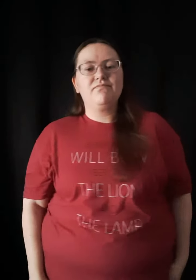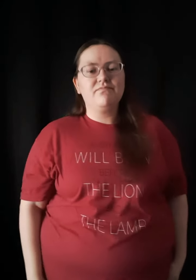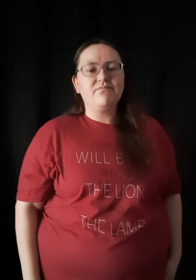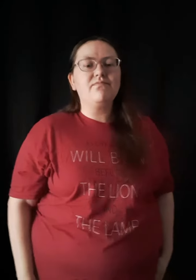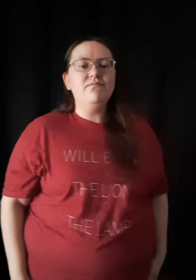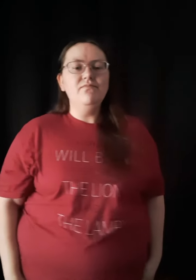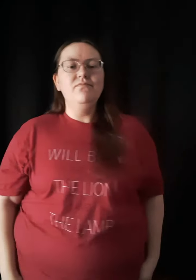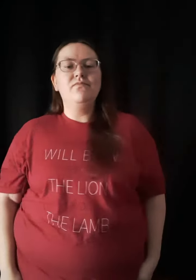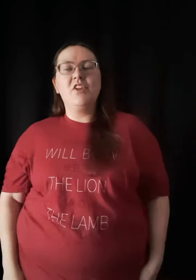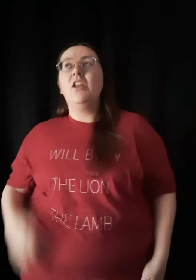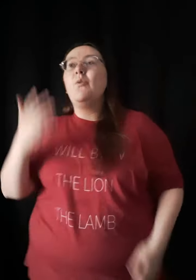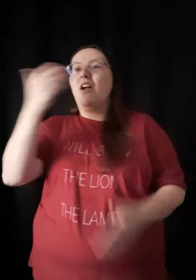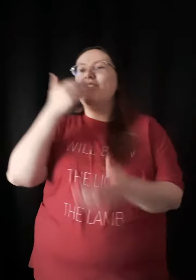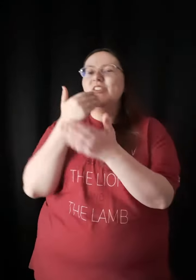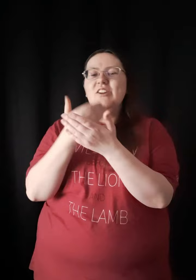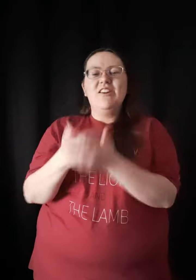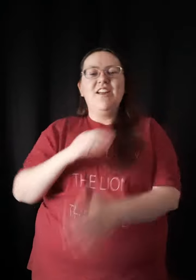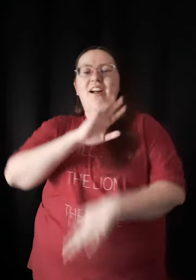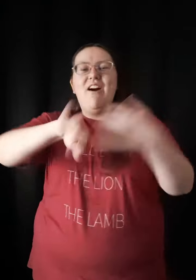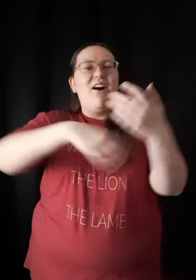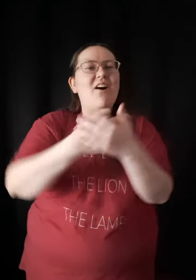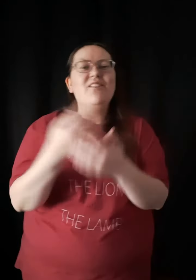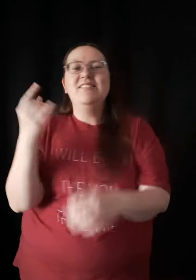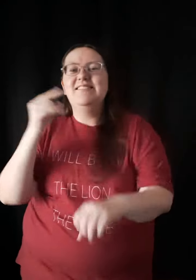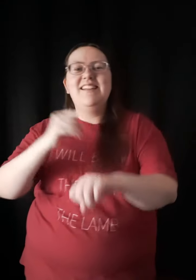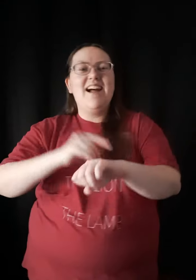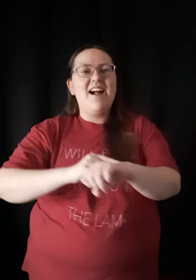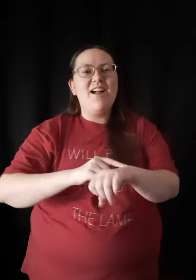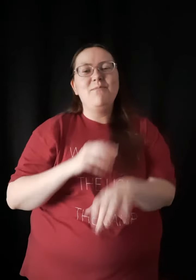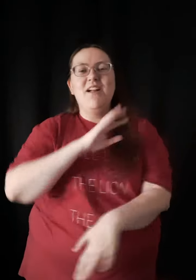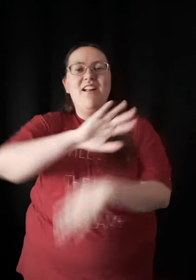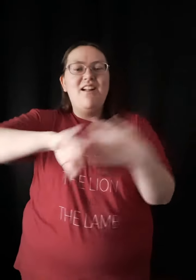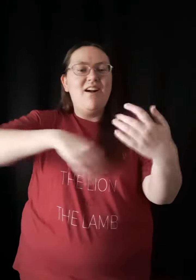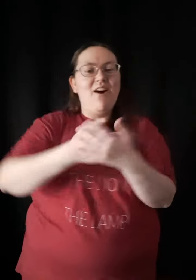[Singer] Put your hands up and sing. You are good all the time